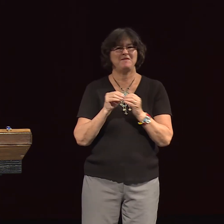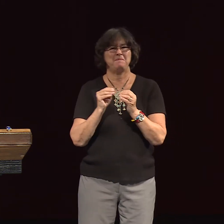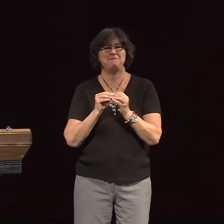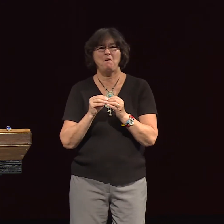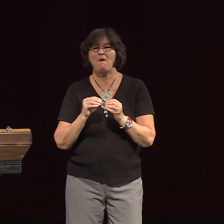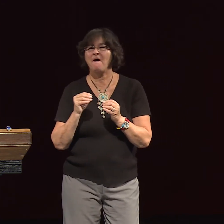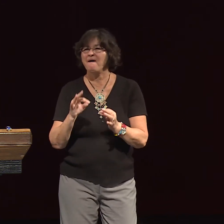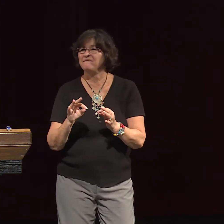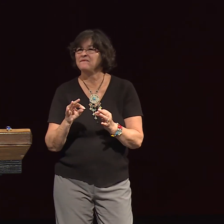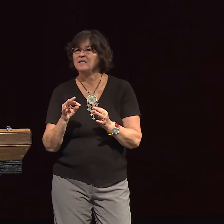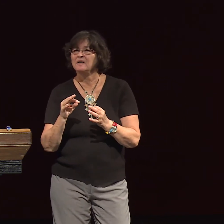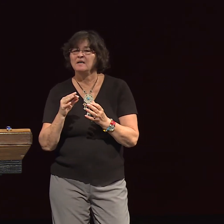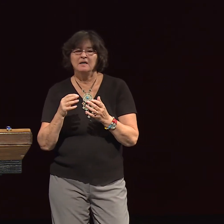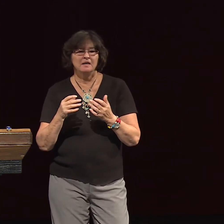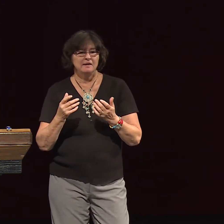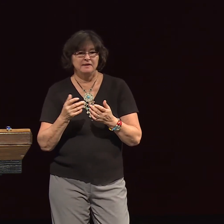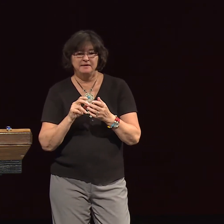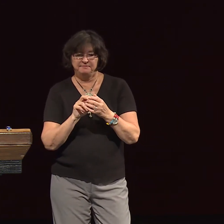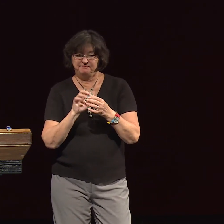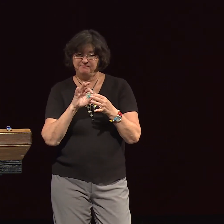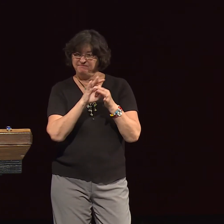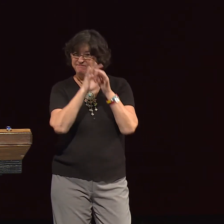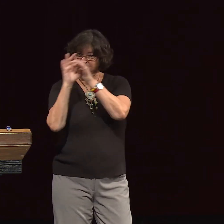than those who only have one language.